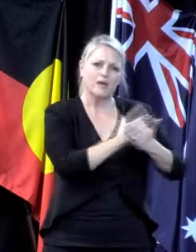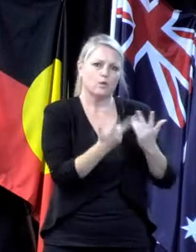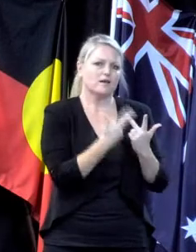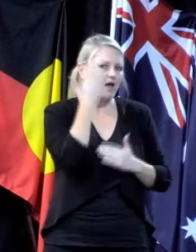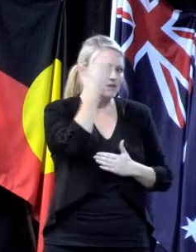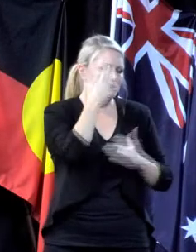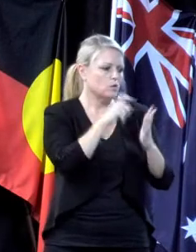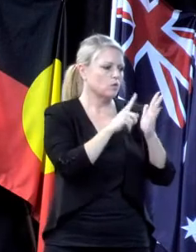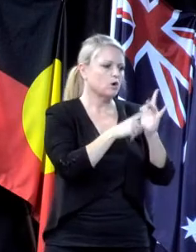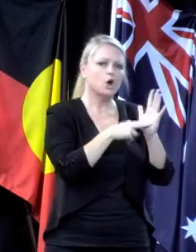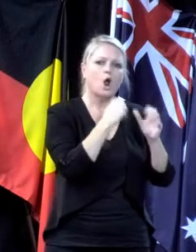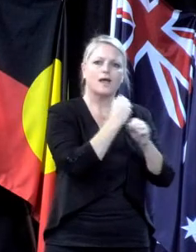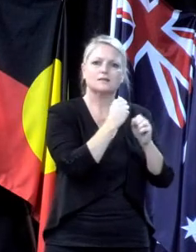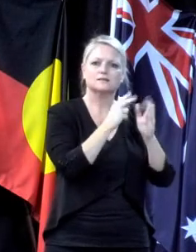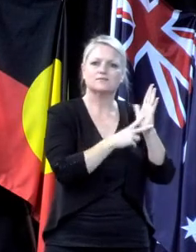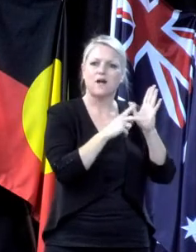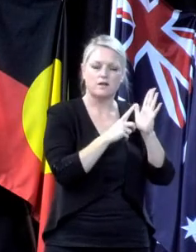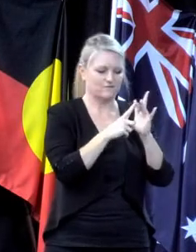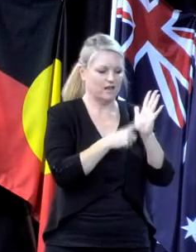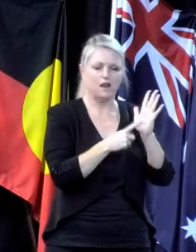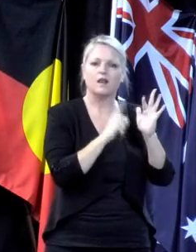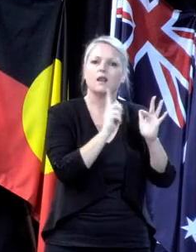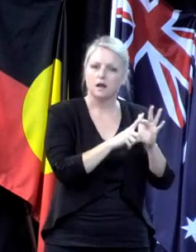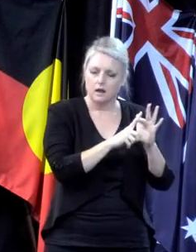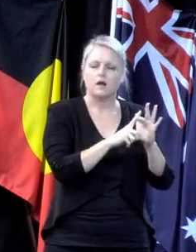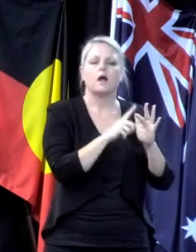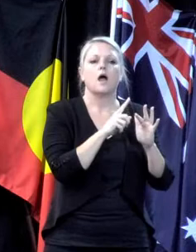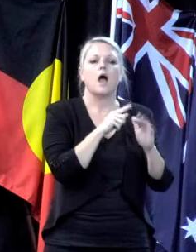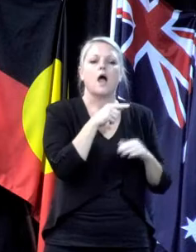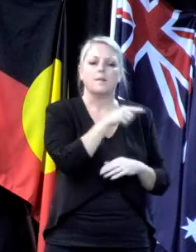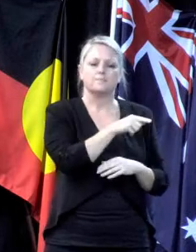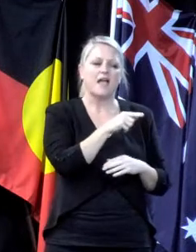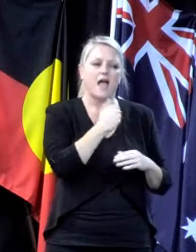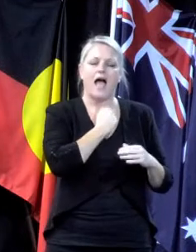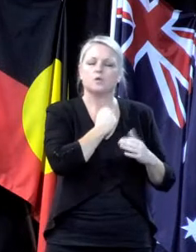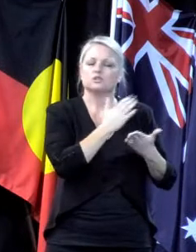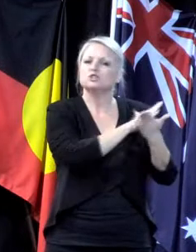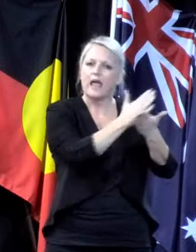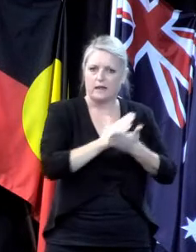Ours isn't full-time. She's not full-time. She works at other schools in our district. OK, thank you.